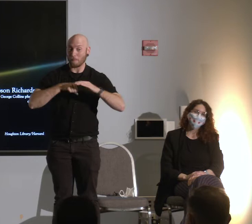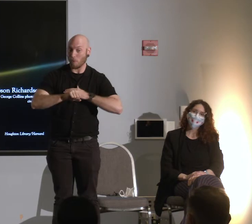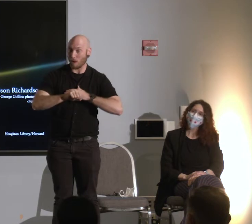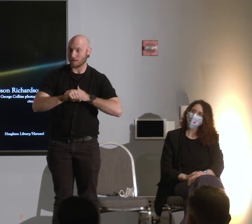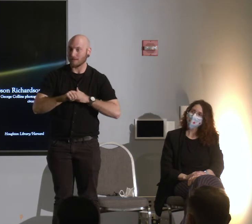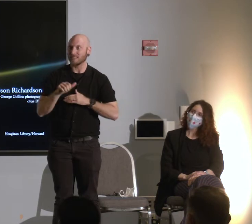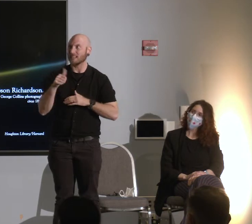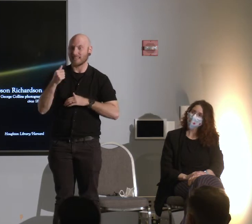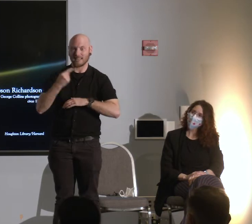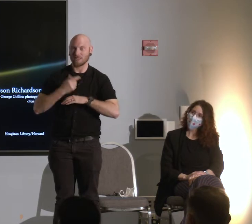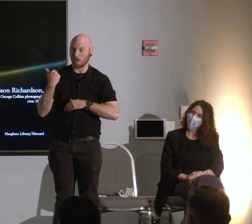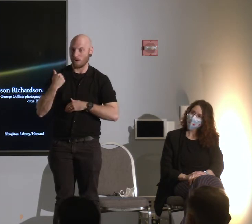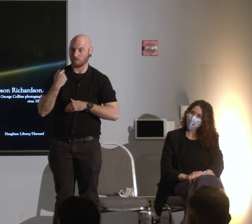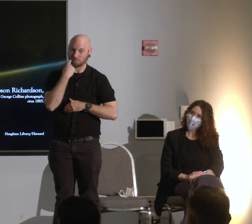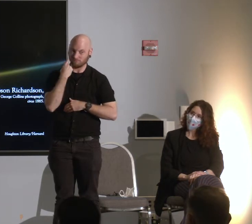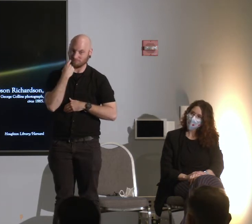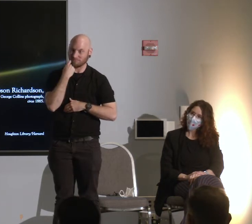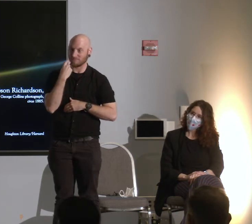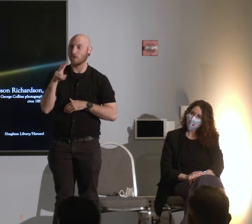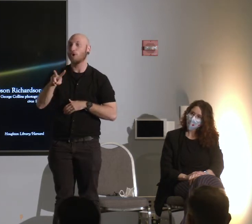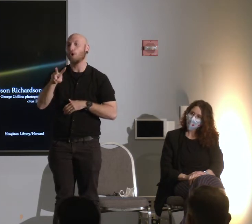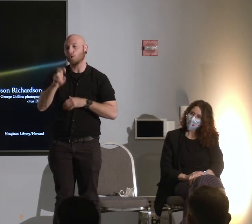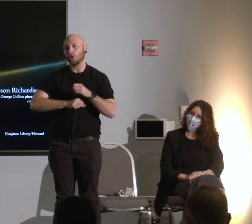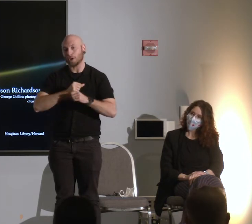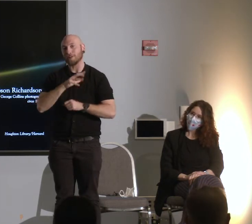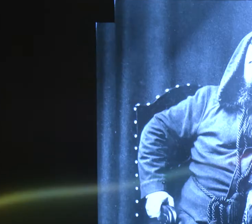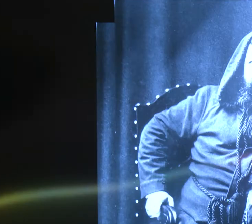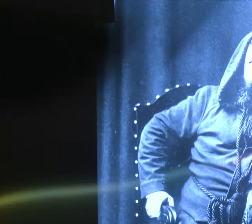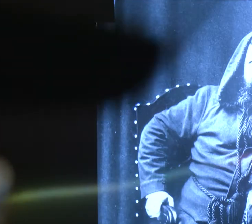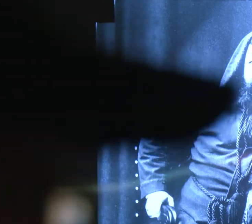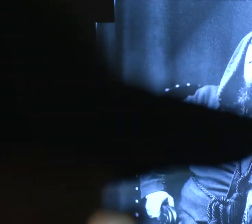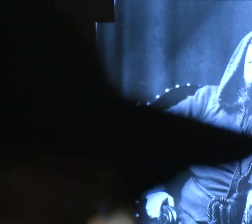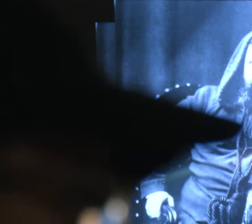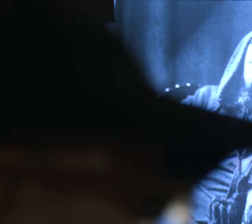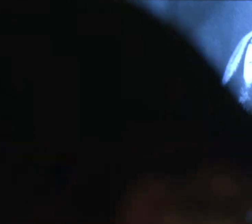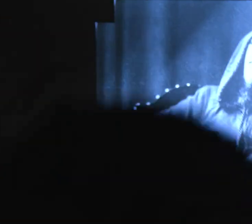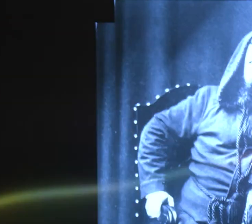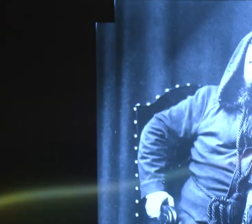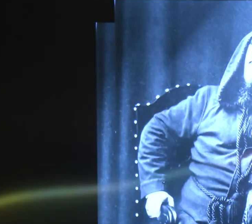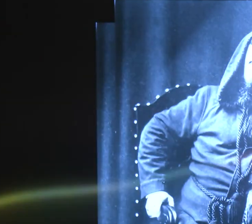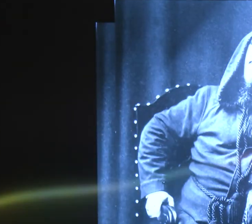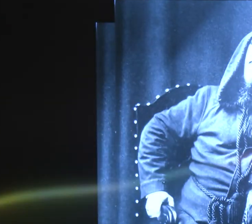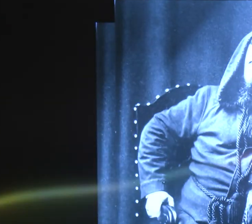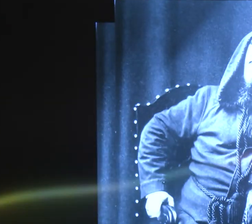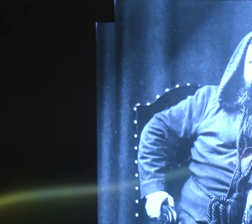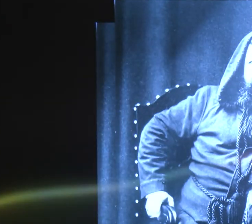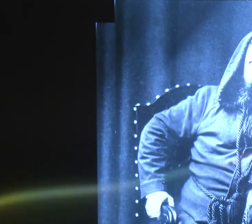April 26, 200 years ago. He's a Connecticut Yankee, born in Hartford.